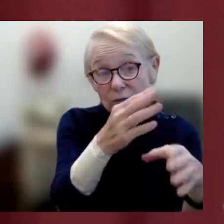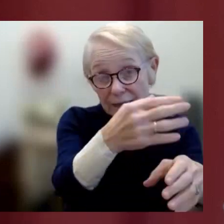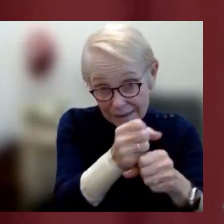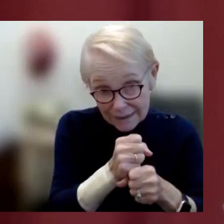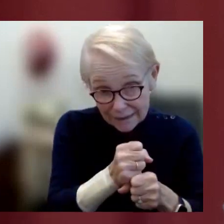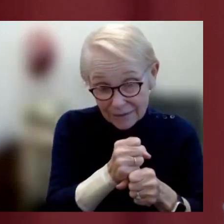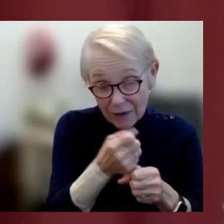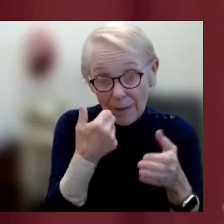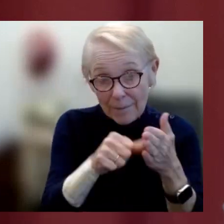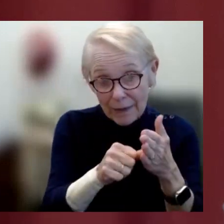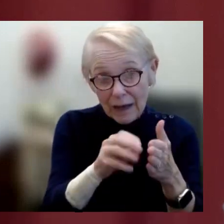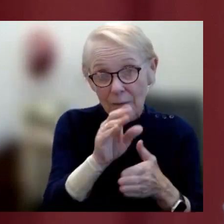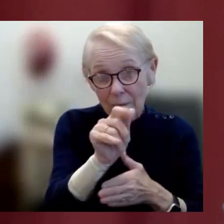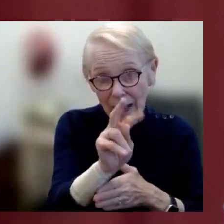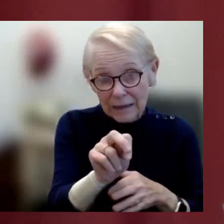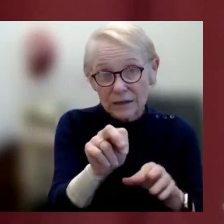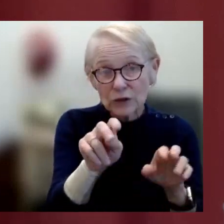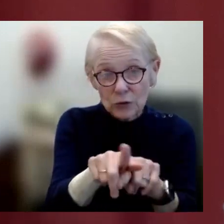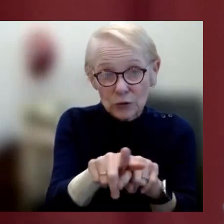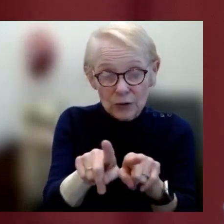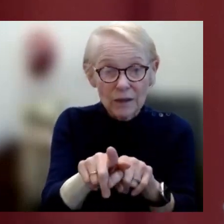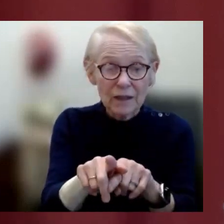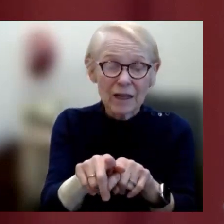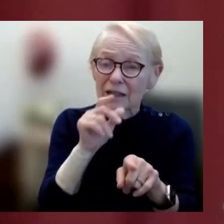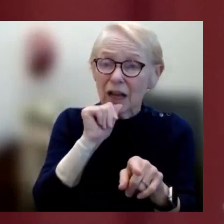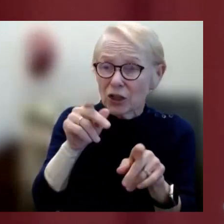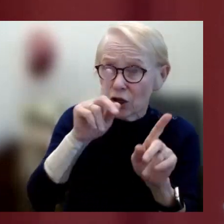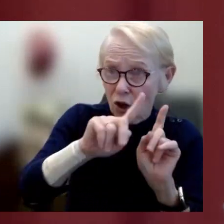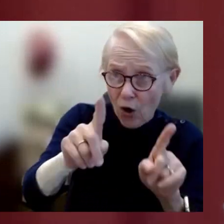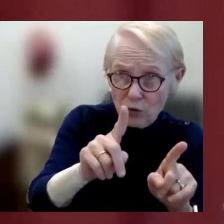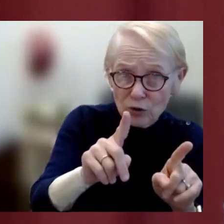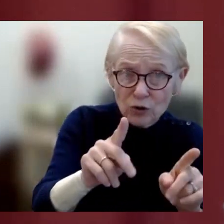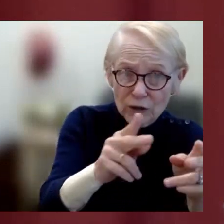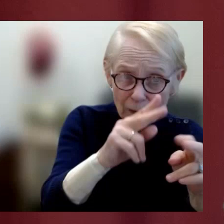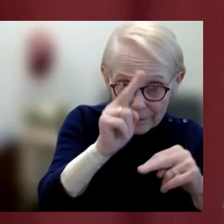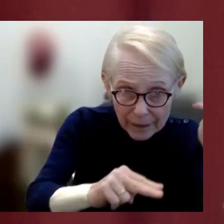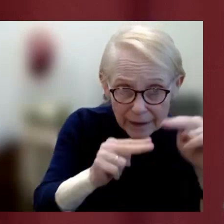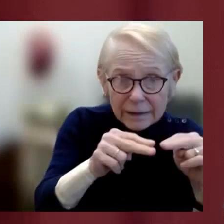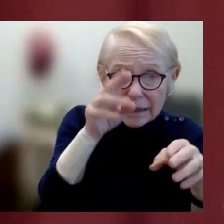that gives them the option of not having to go to the polling place as long as that ballot has been